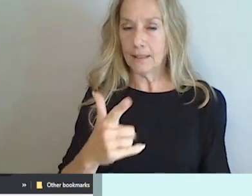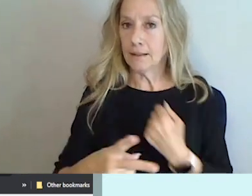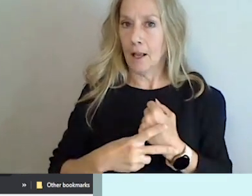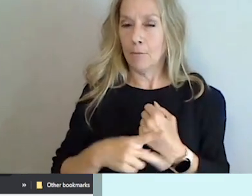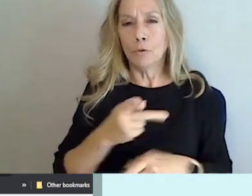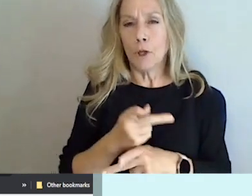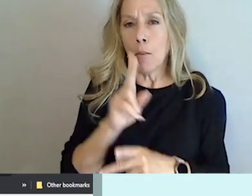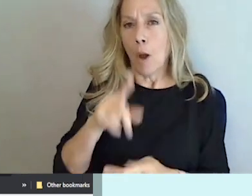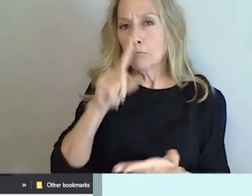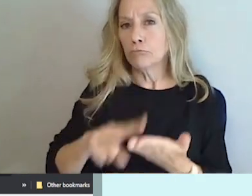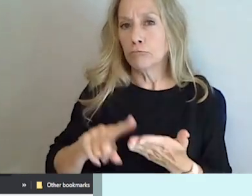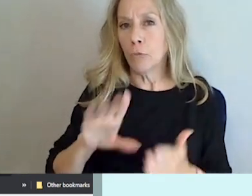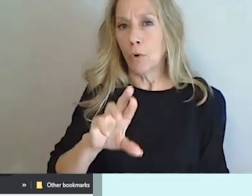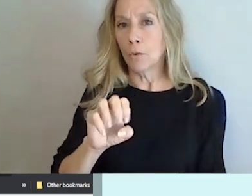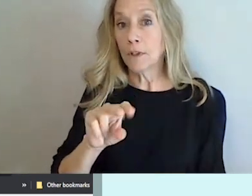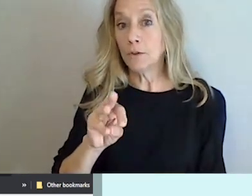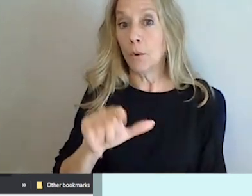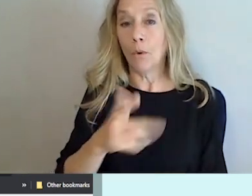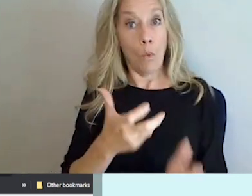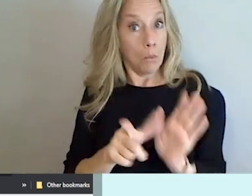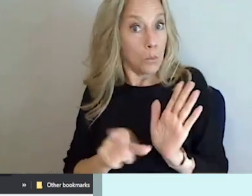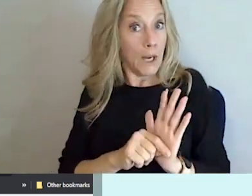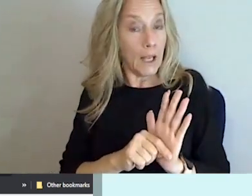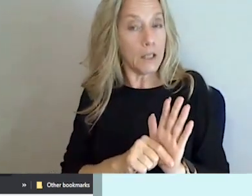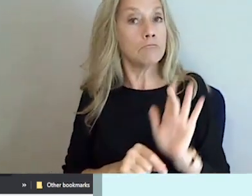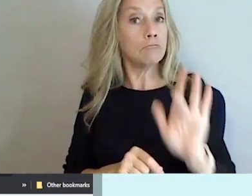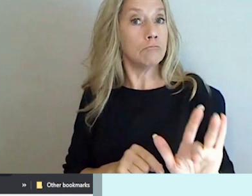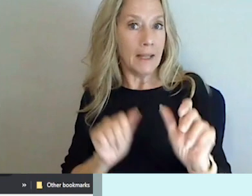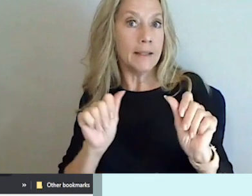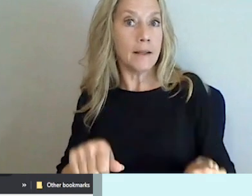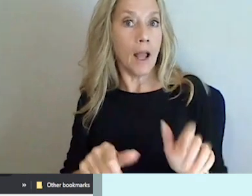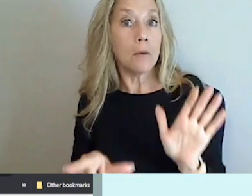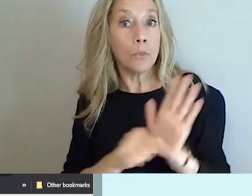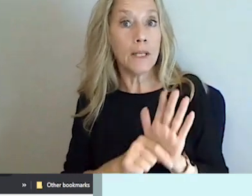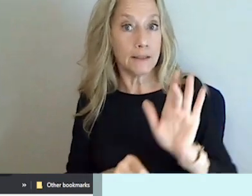Use the Print Your Renewal section if you want a printed copy of your renewal for your records.